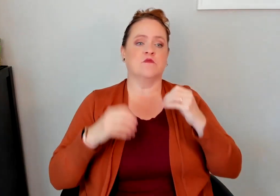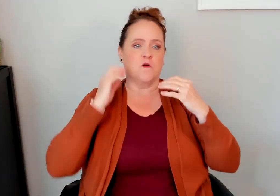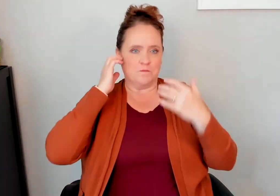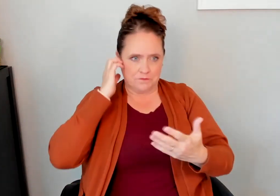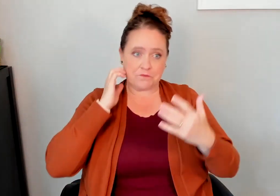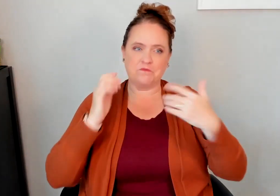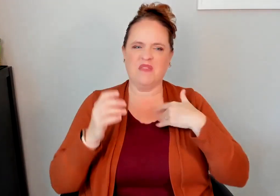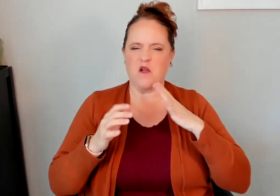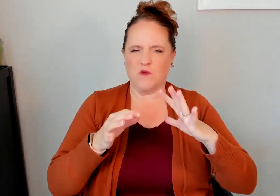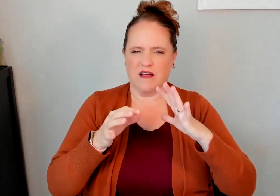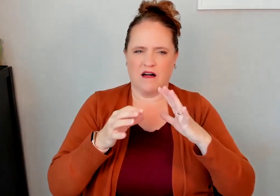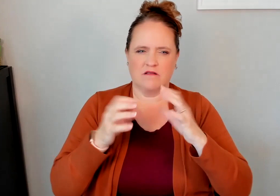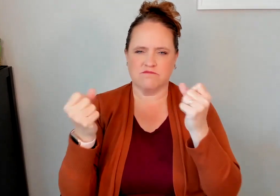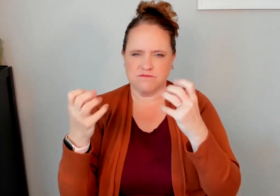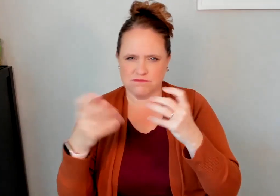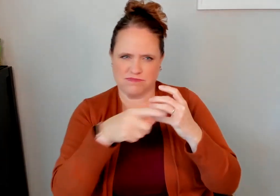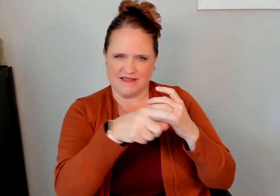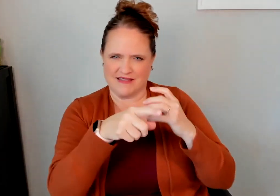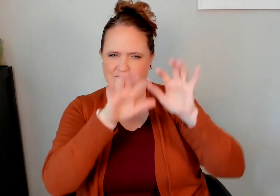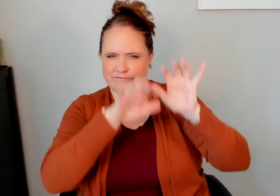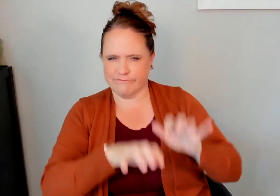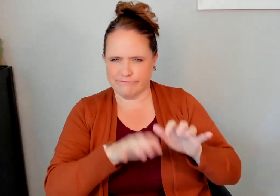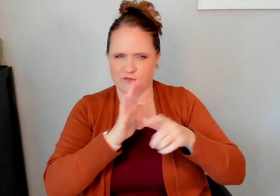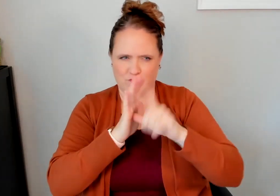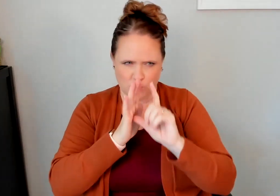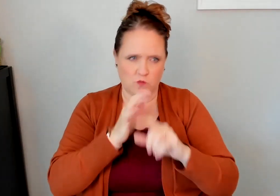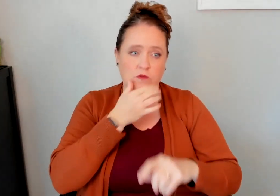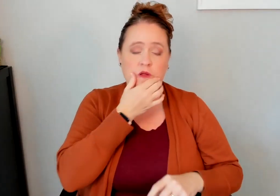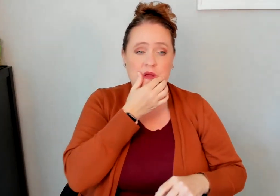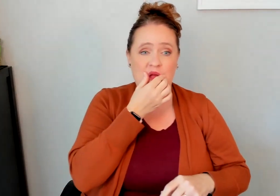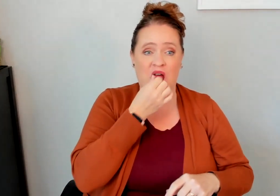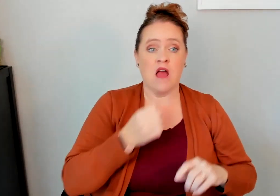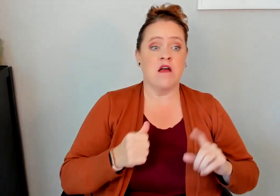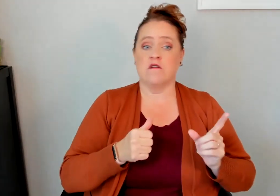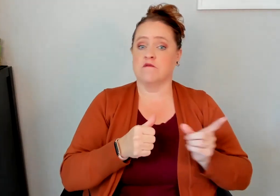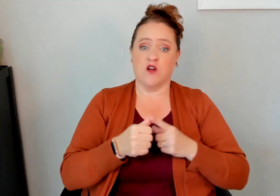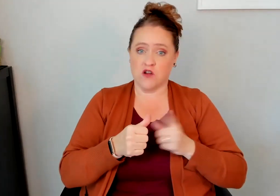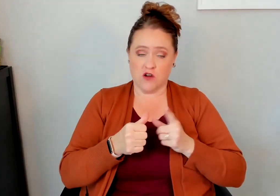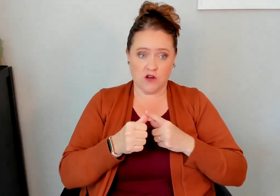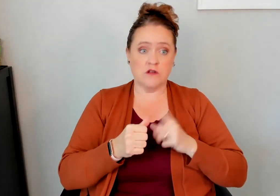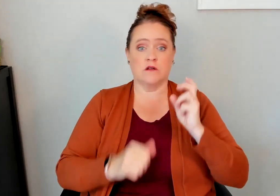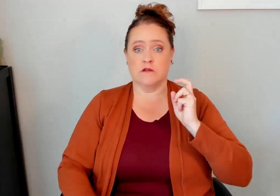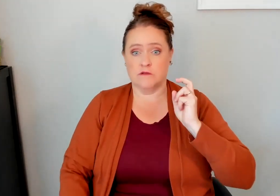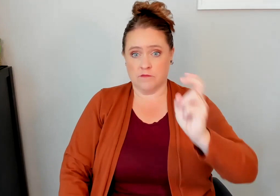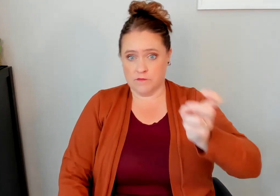time. so i am now just signing an asl what i typed in english on my blog.